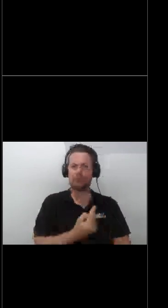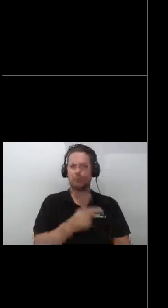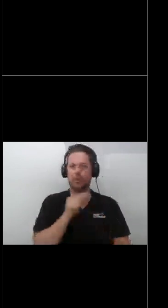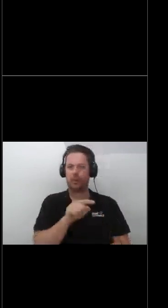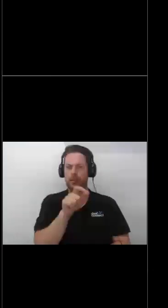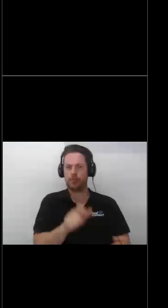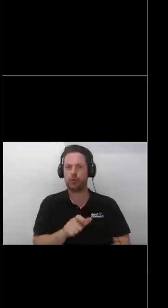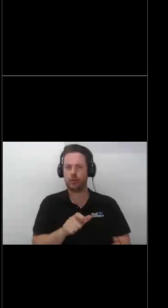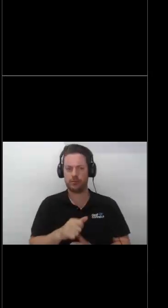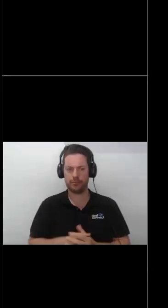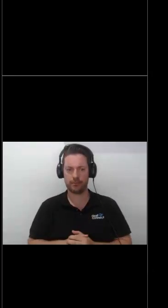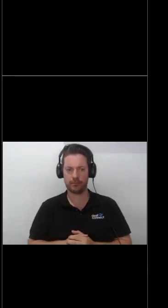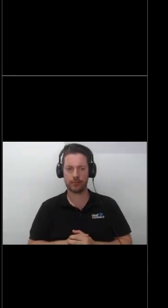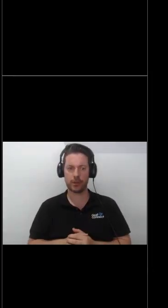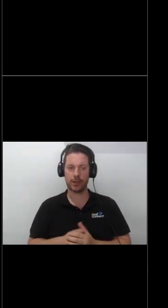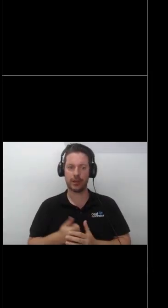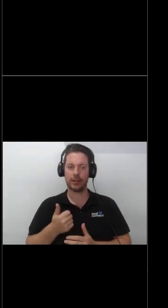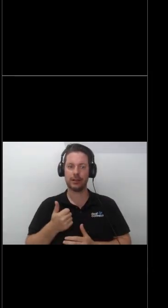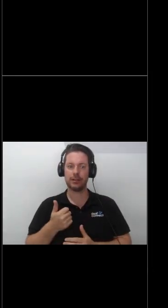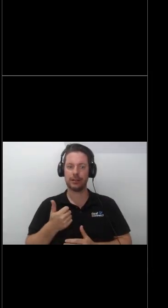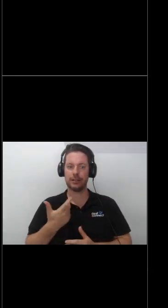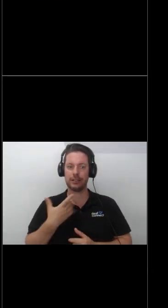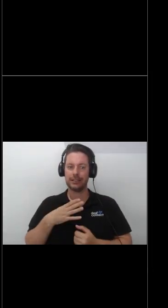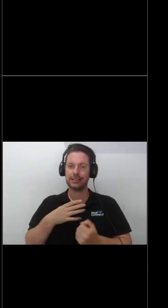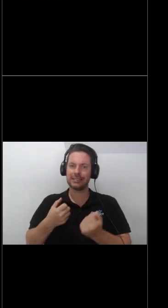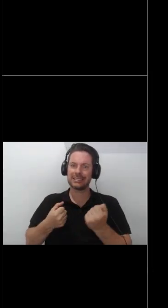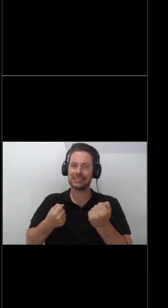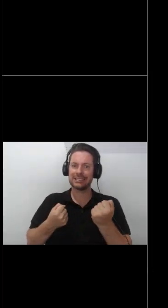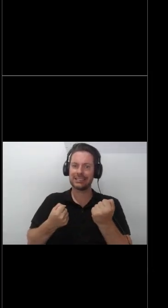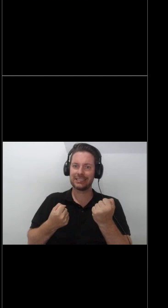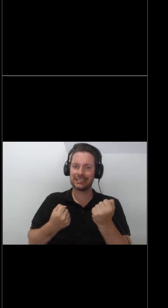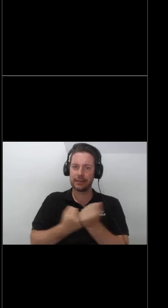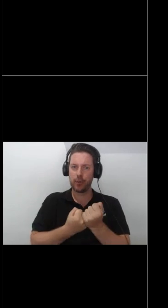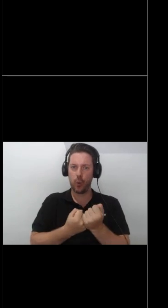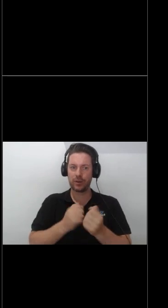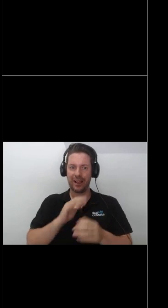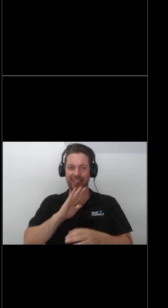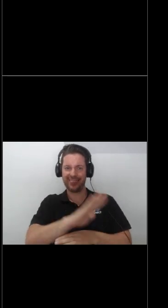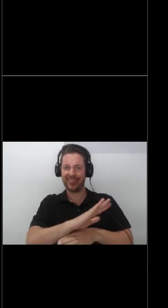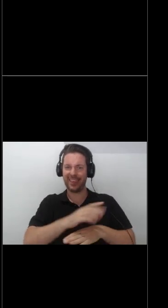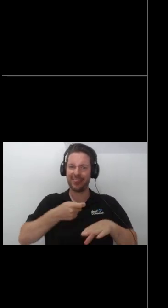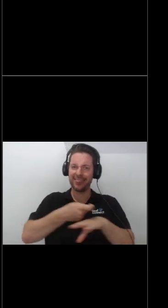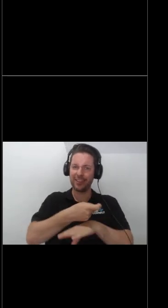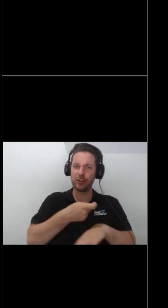the therapeutic alliance with the person's health care professionals